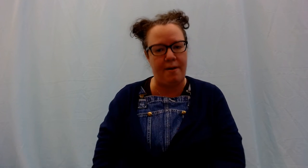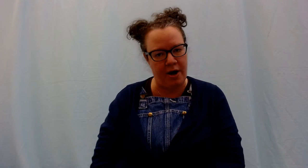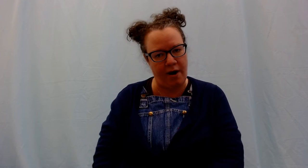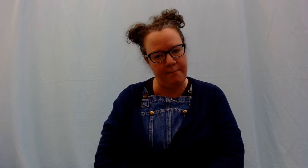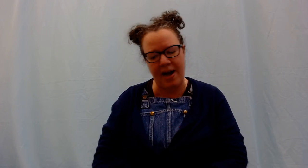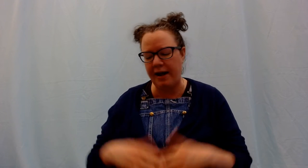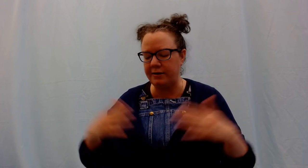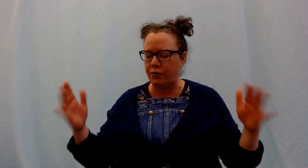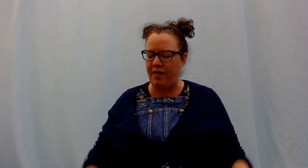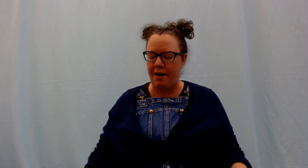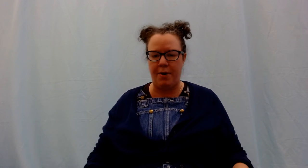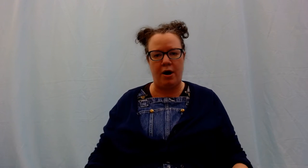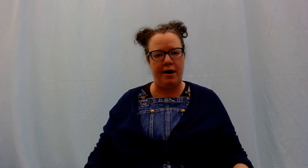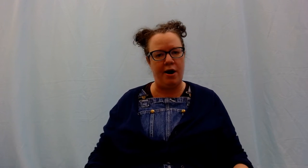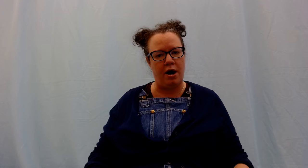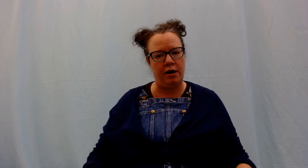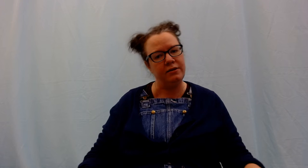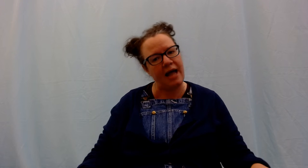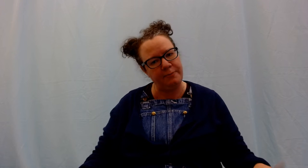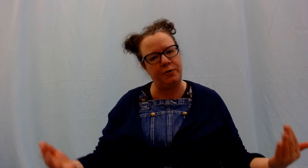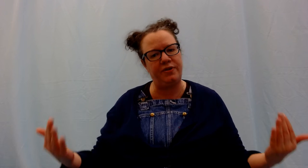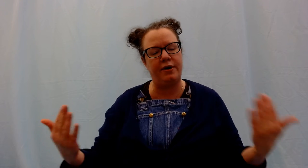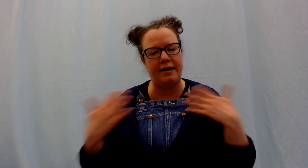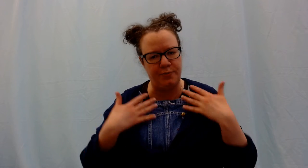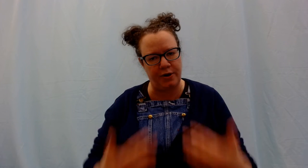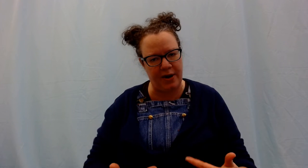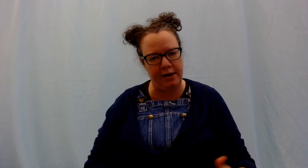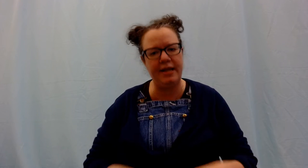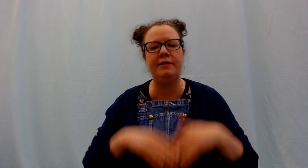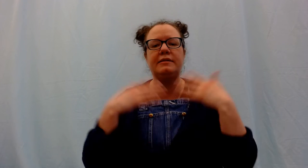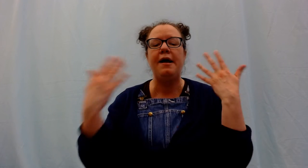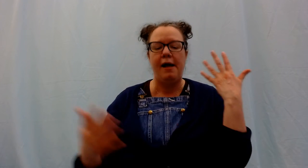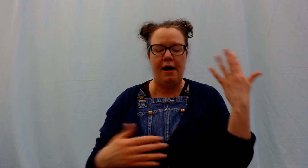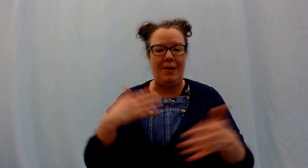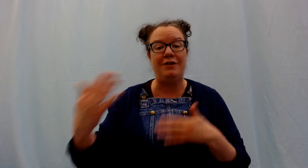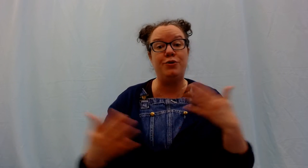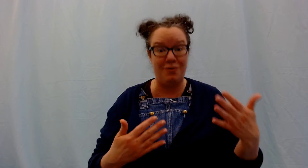them on their backs or them on our laps with their neck supported by our knees. And do the